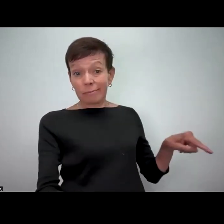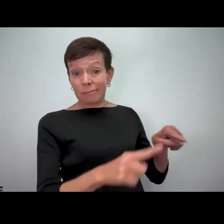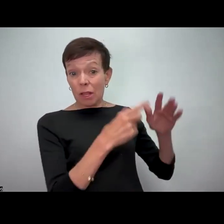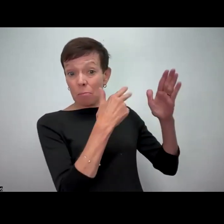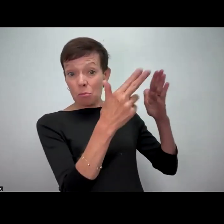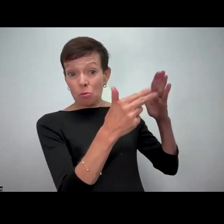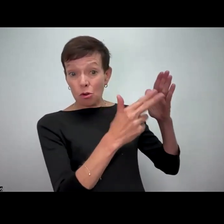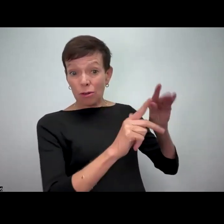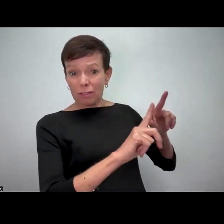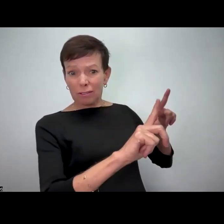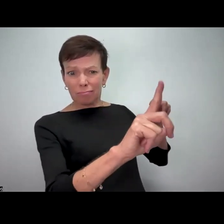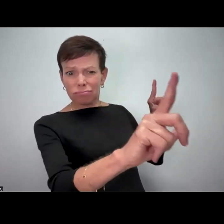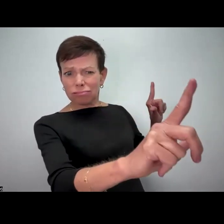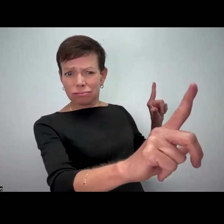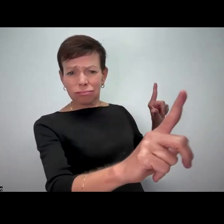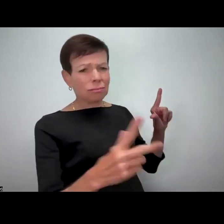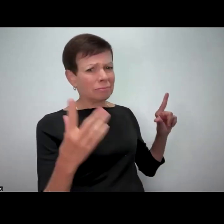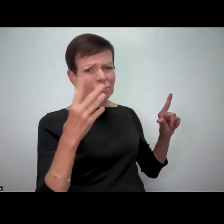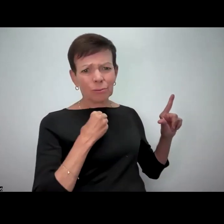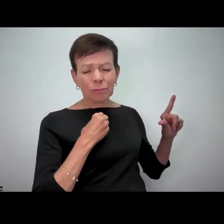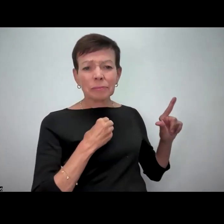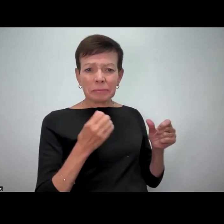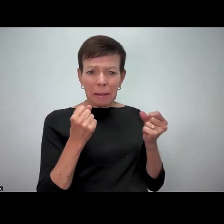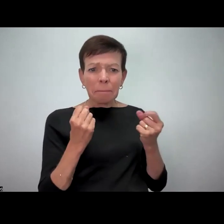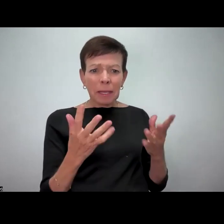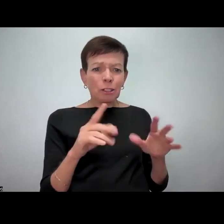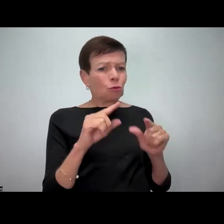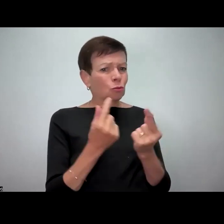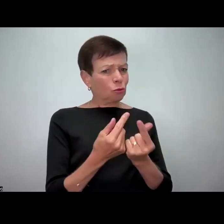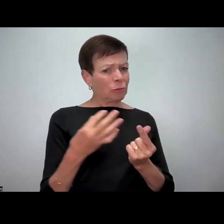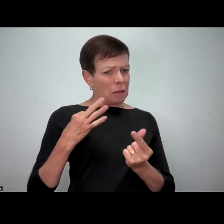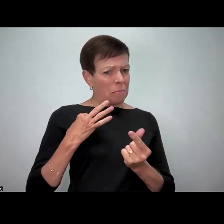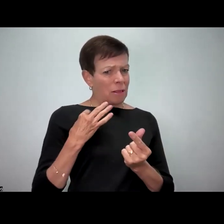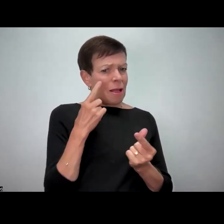a lot more feasible for groups, it doesn't take too much too much of a time commitment.